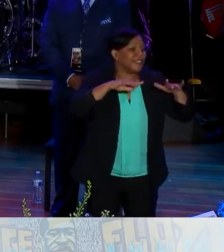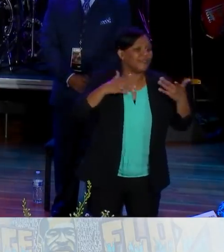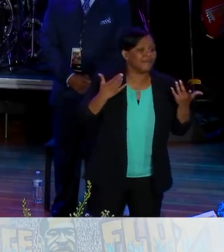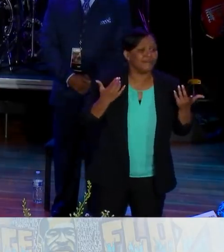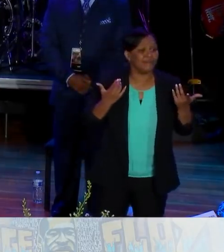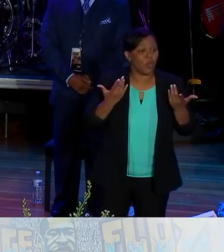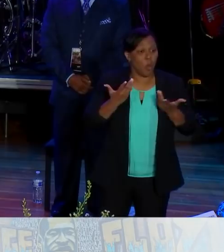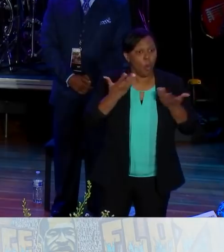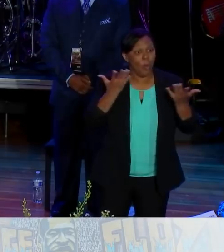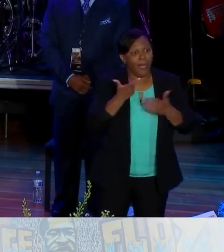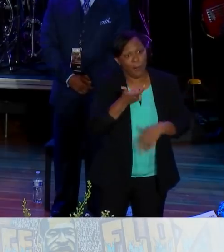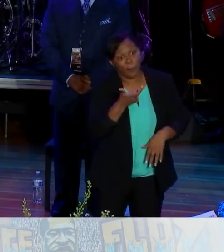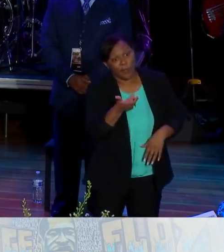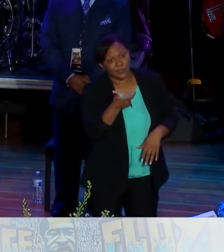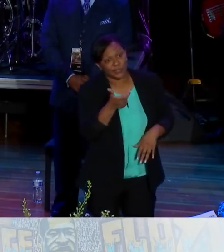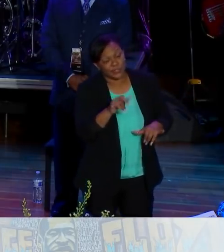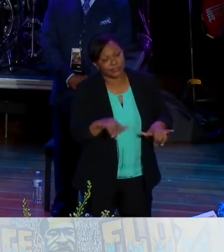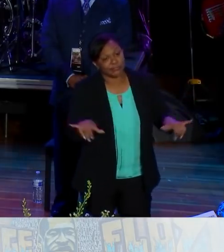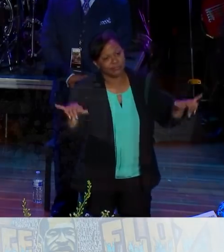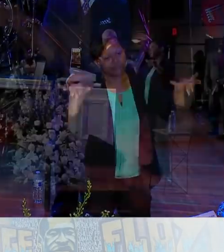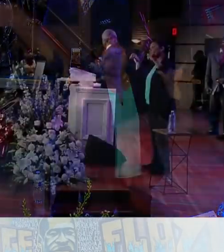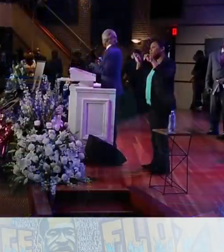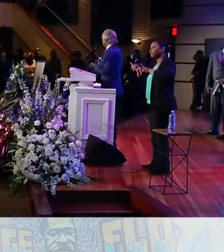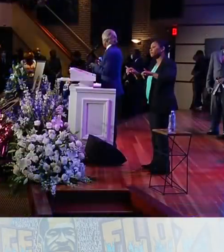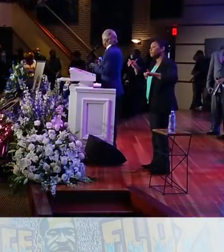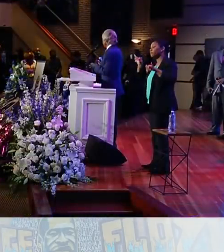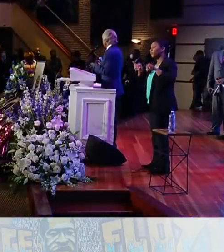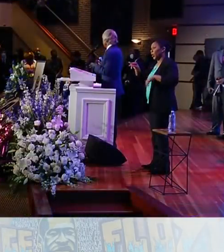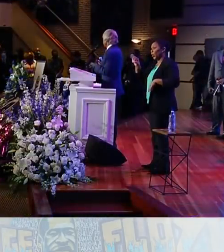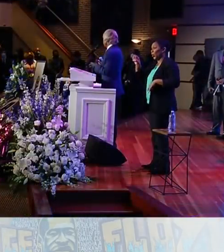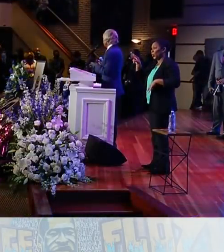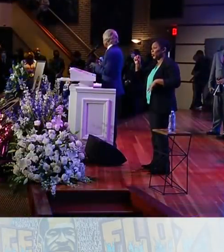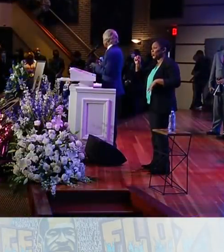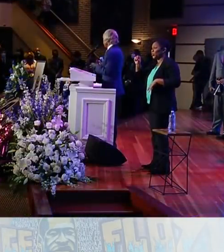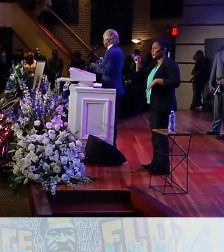MAYBE BECAUSE WE HAD NO DISTRACTIONS THAT FINALLY WE